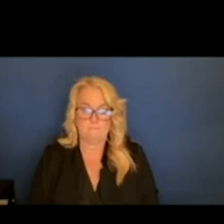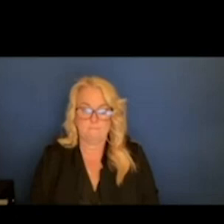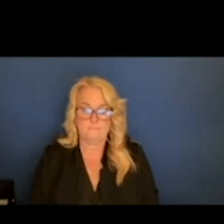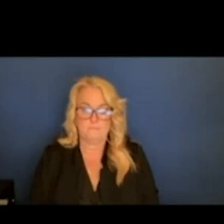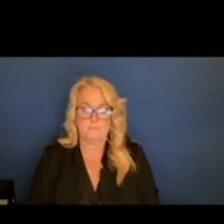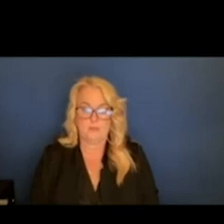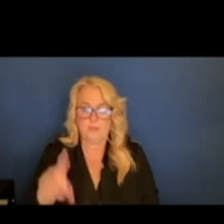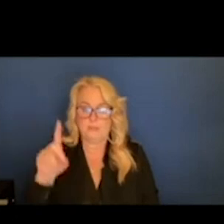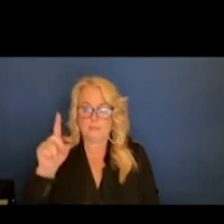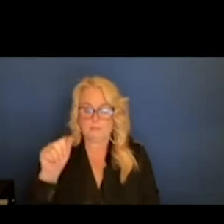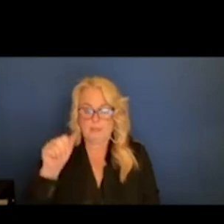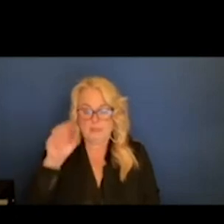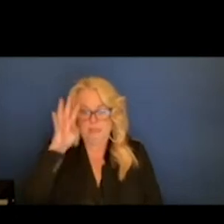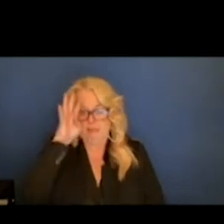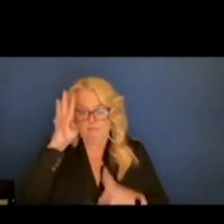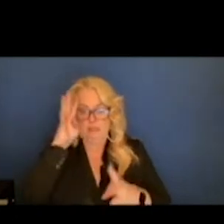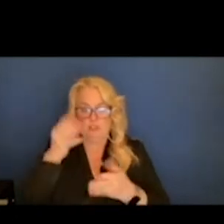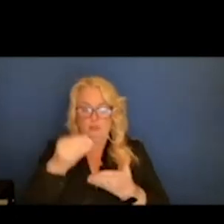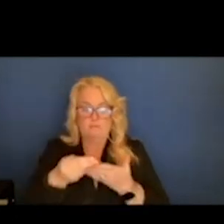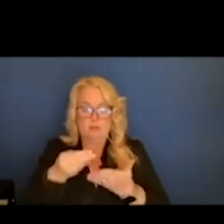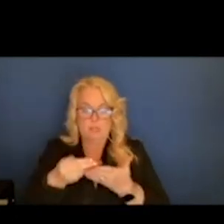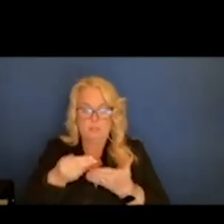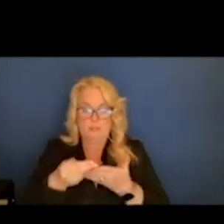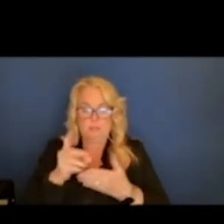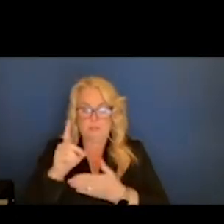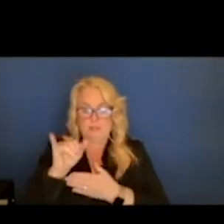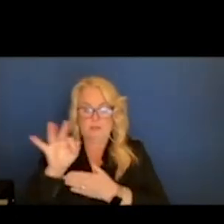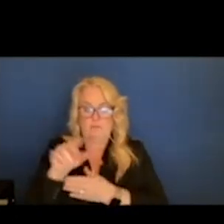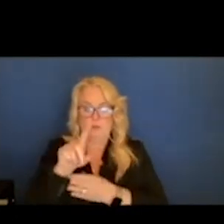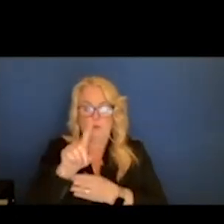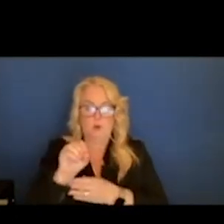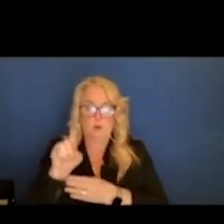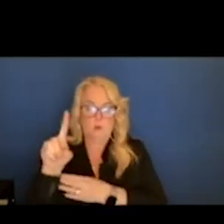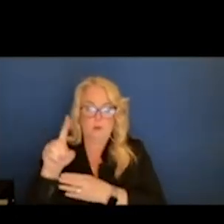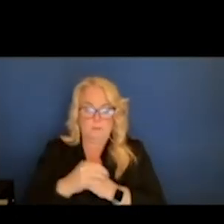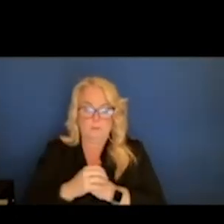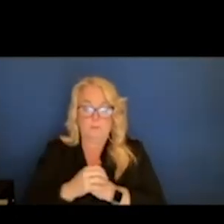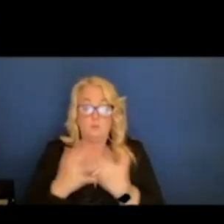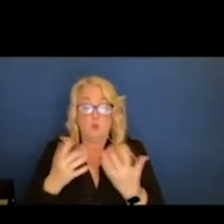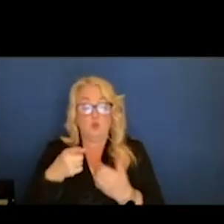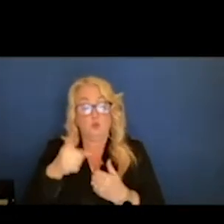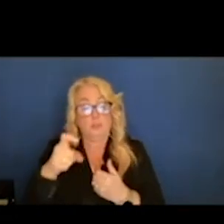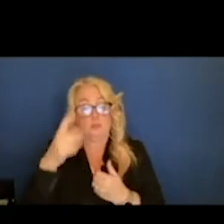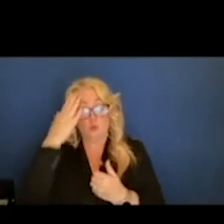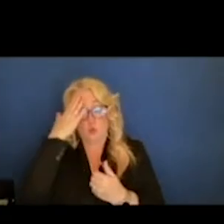[Lindsay Rassoull] Disability Innovation Fund (DIF) 101: What You Need to Know About